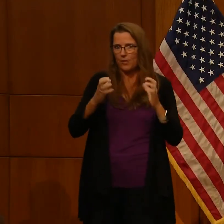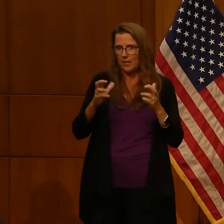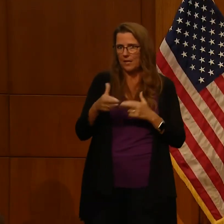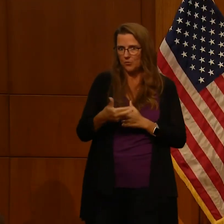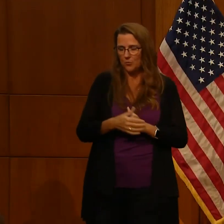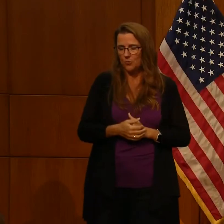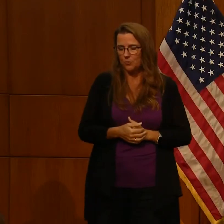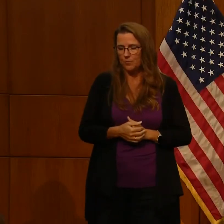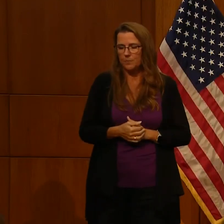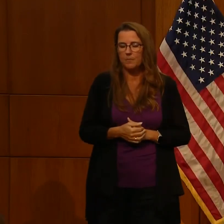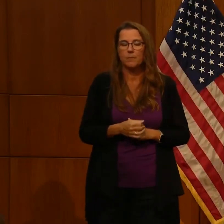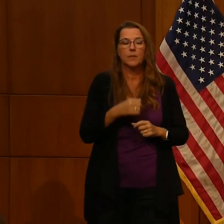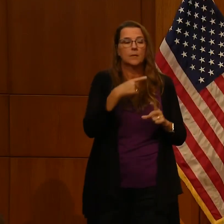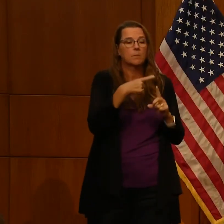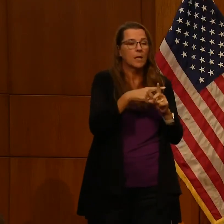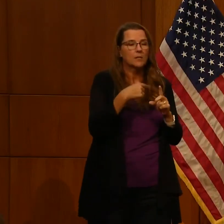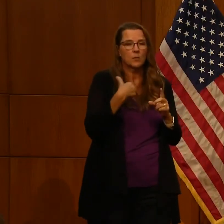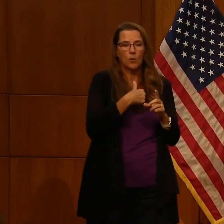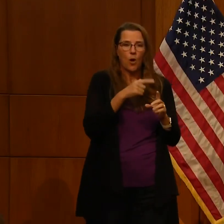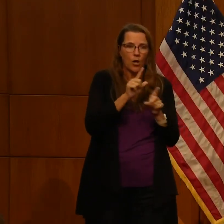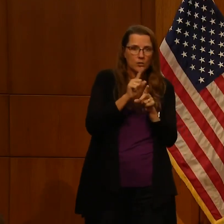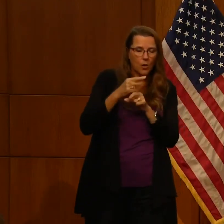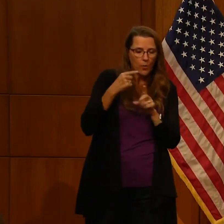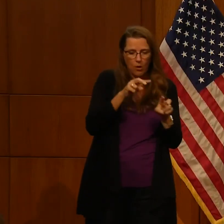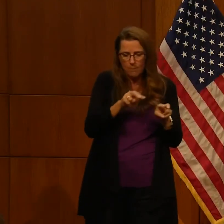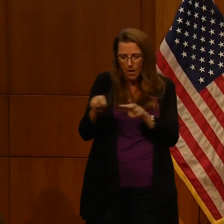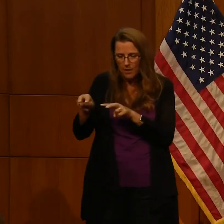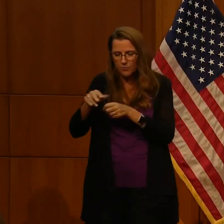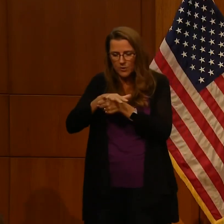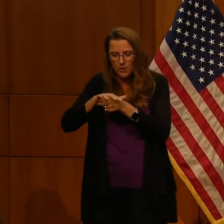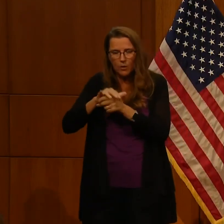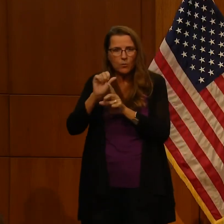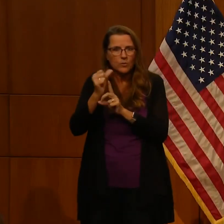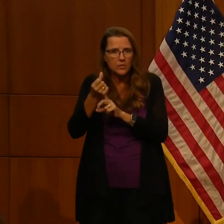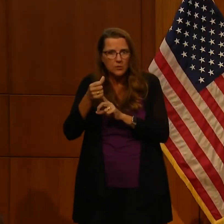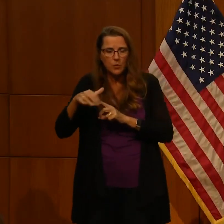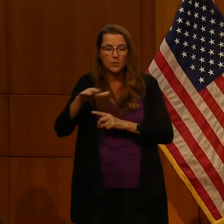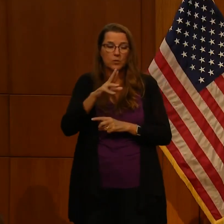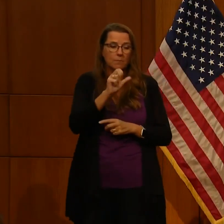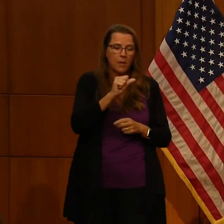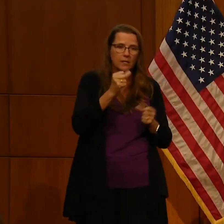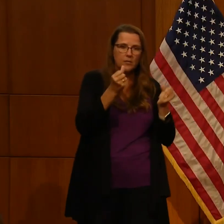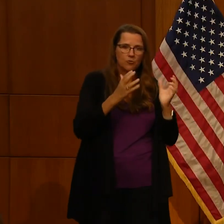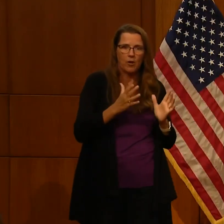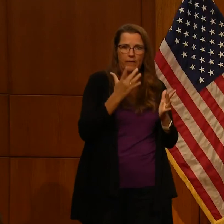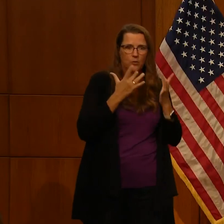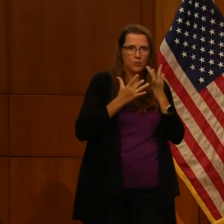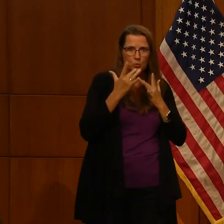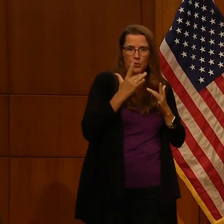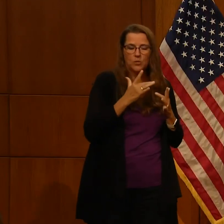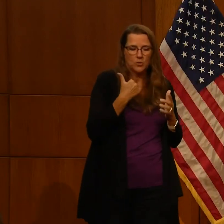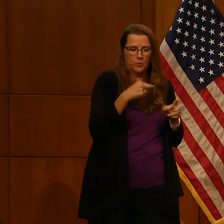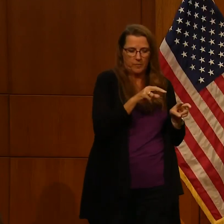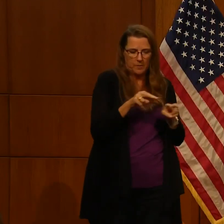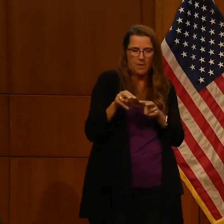IN EVERY CLASSROOM. IN ADDITION TO THAT, WE'VE BEEN MONITORING